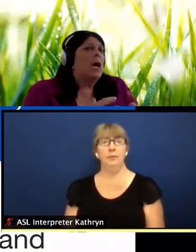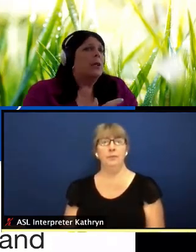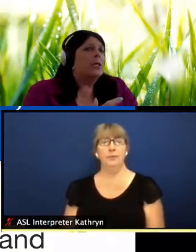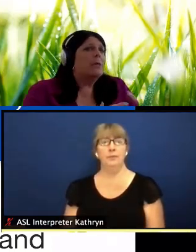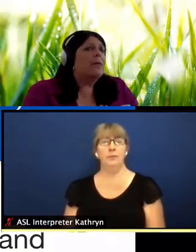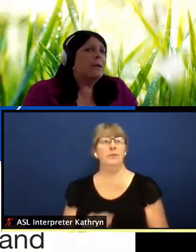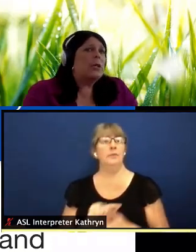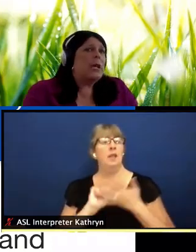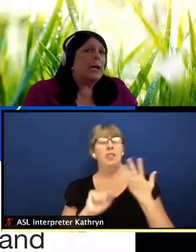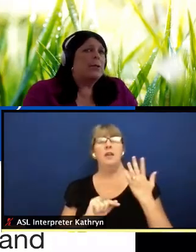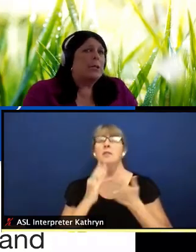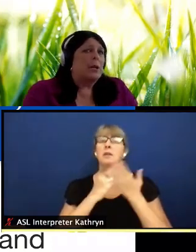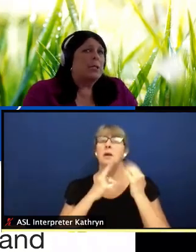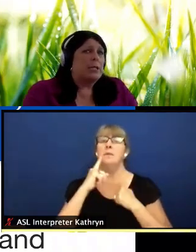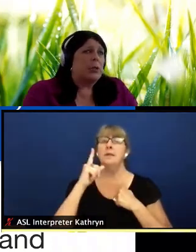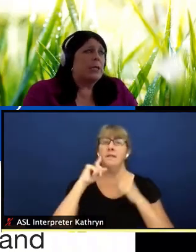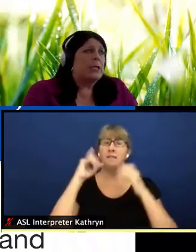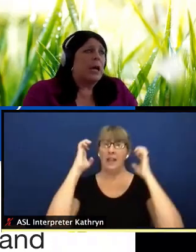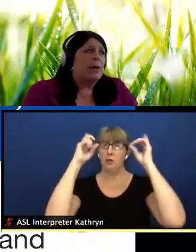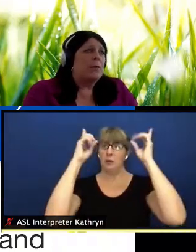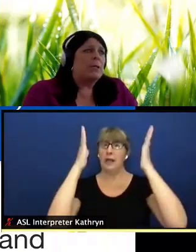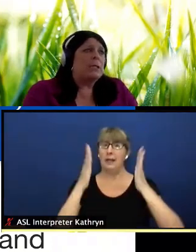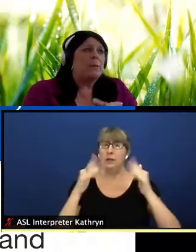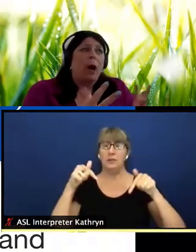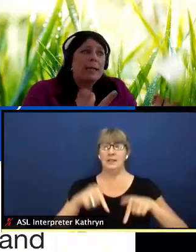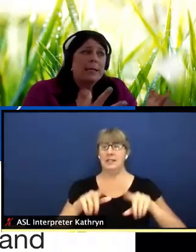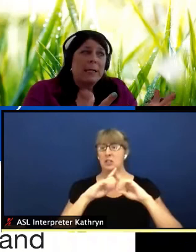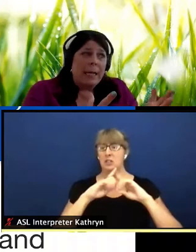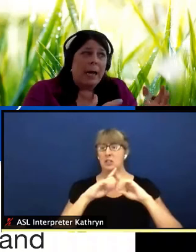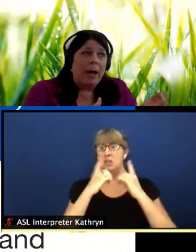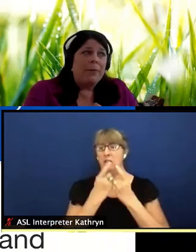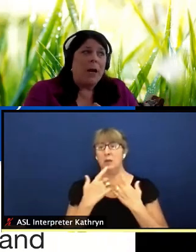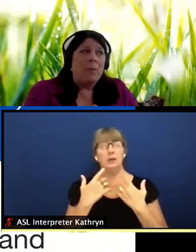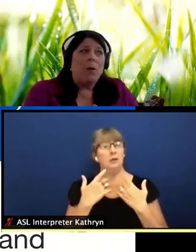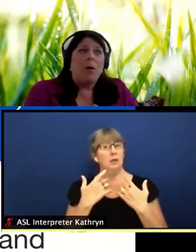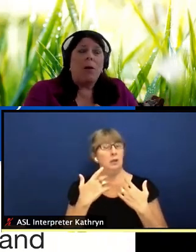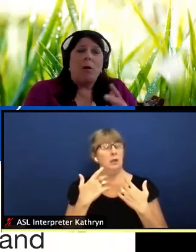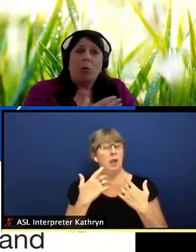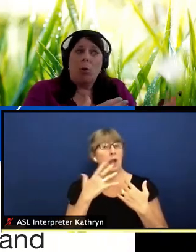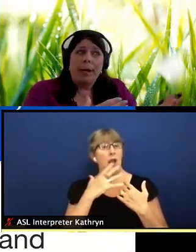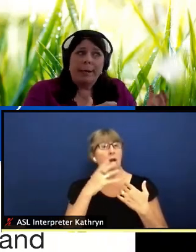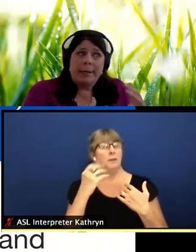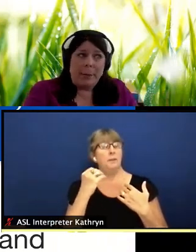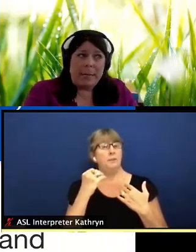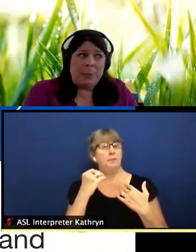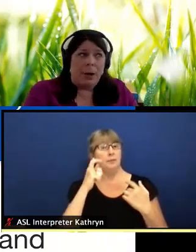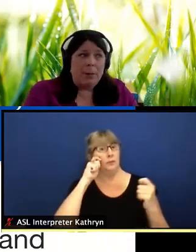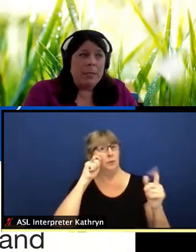There's some deaf educators in our district. Surprisingly enough, one is in my department,